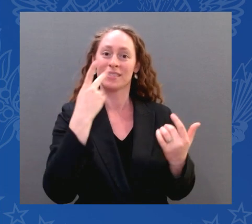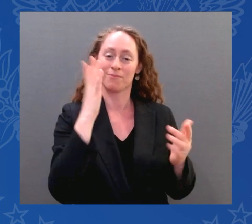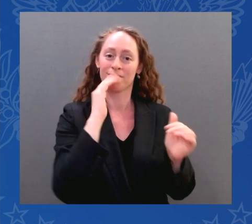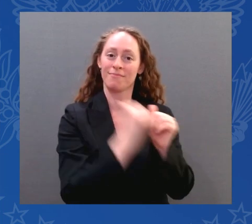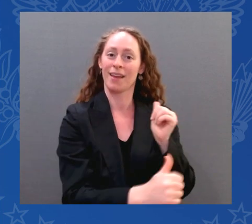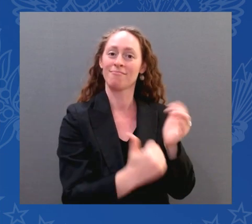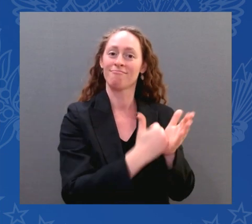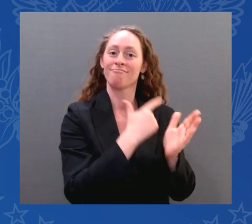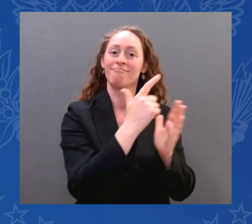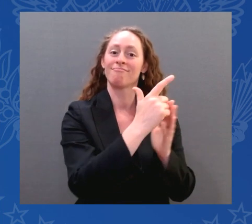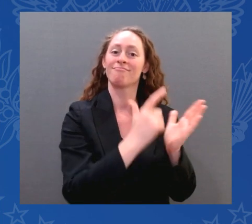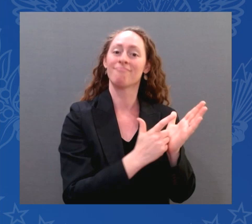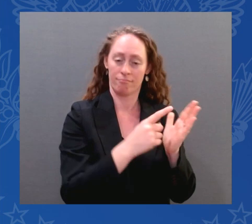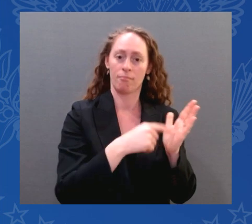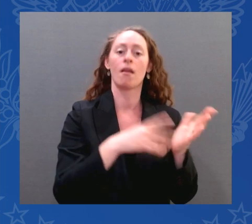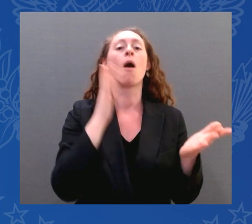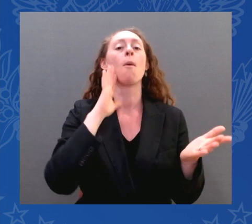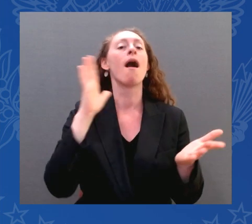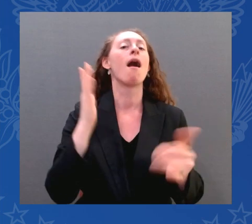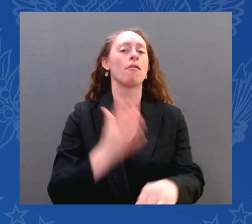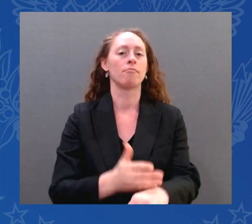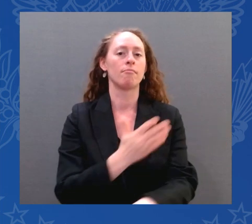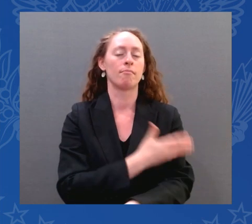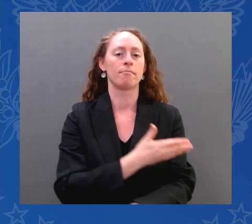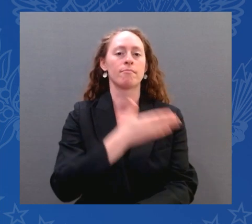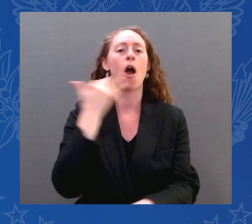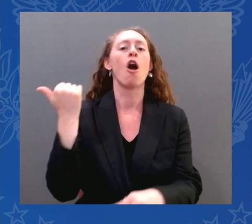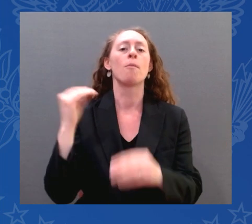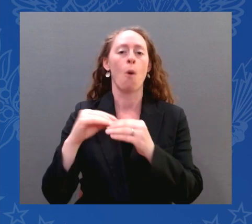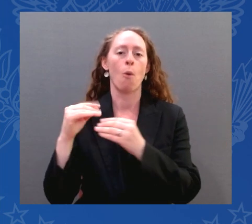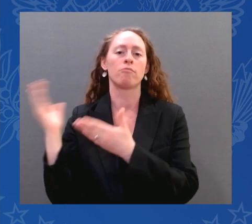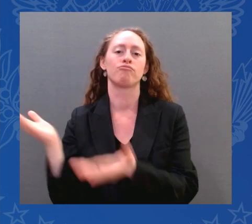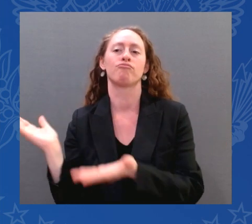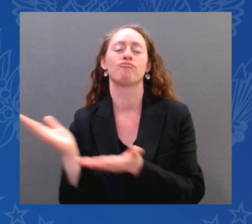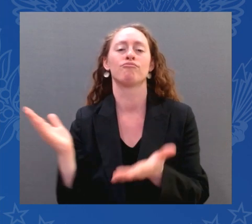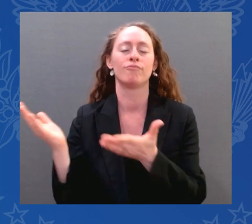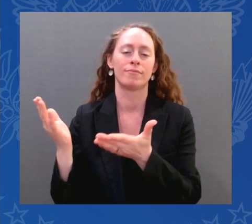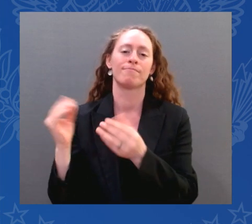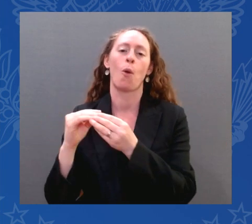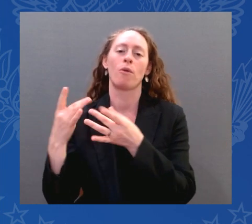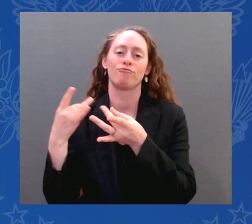It is a -- it's a testament to what we can accomplish when Republicans and Democrats